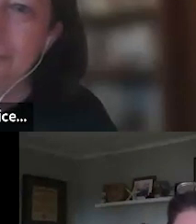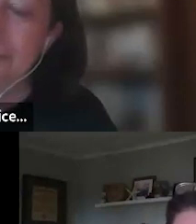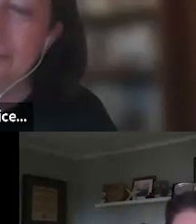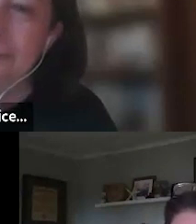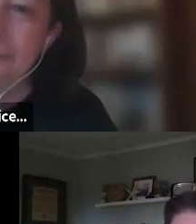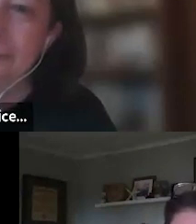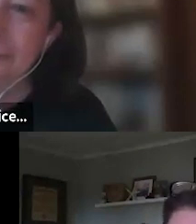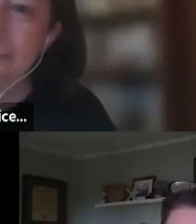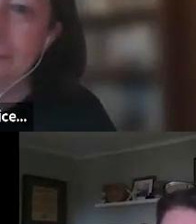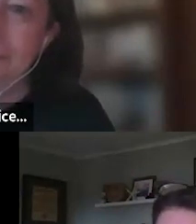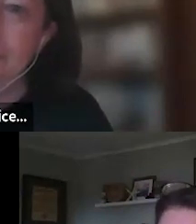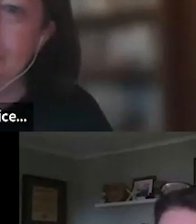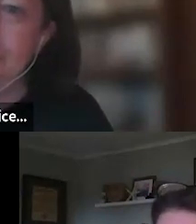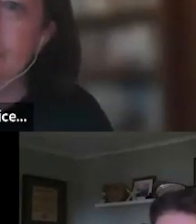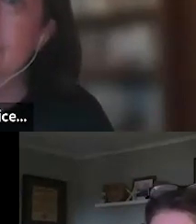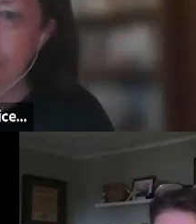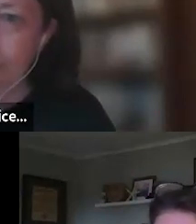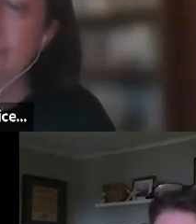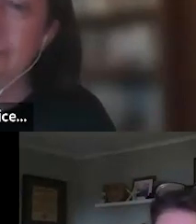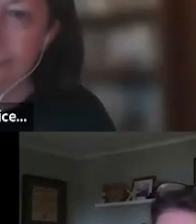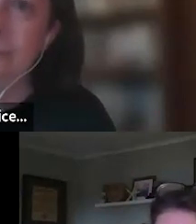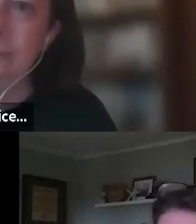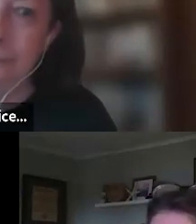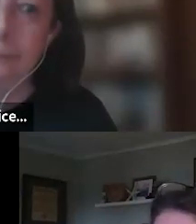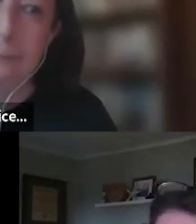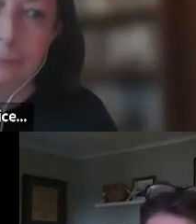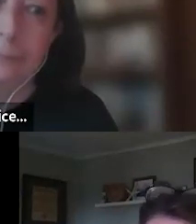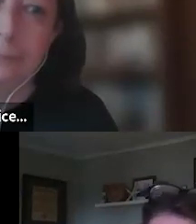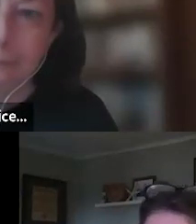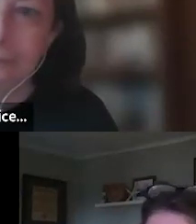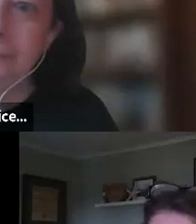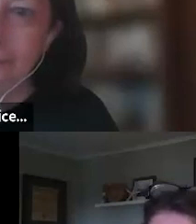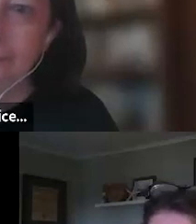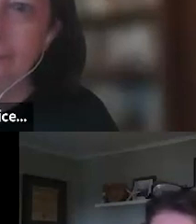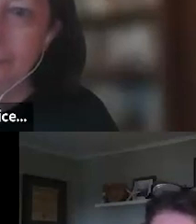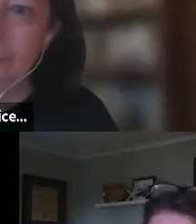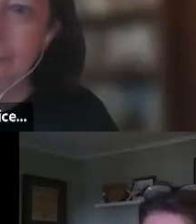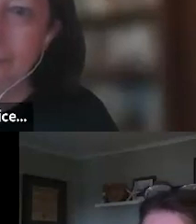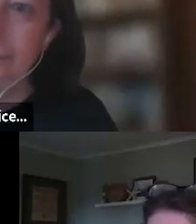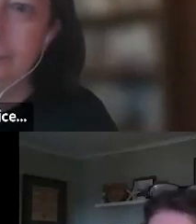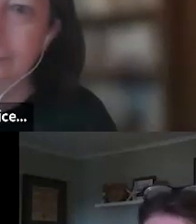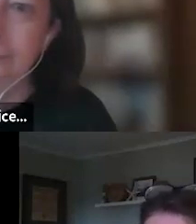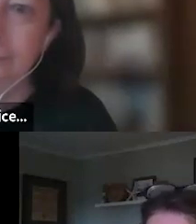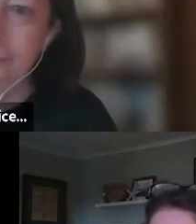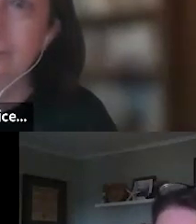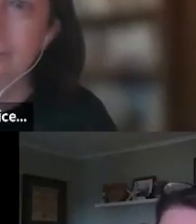that we can really help applicants understand, that you're not taking away benefits, these are benefits that you've earned through your marriage.